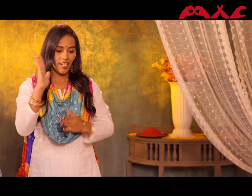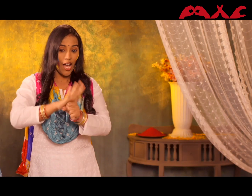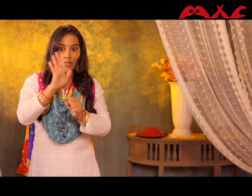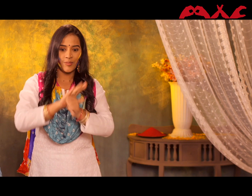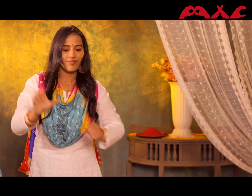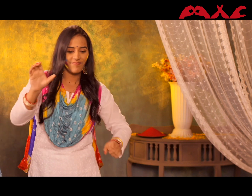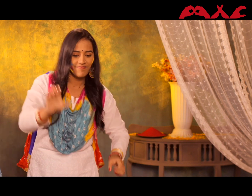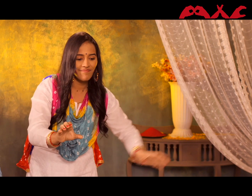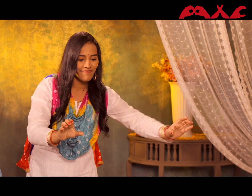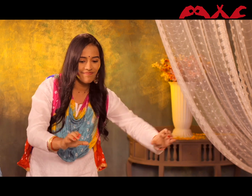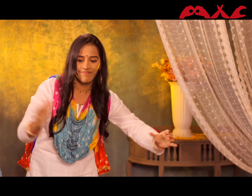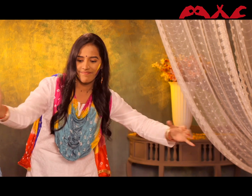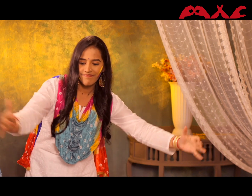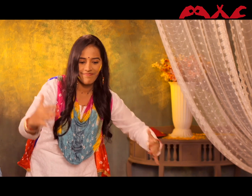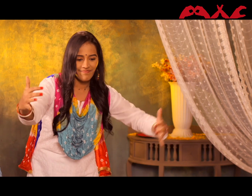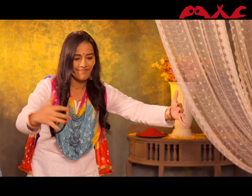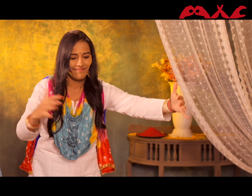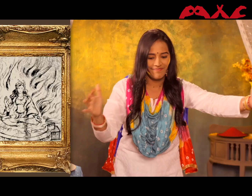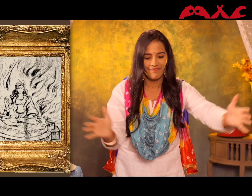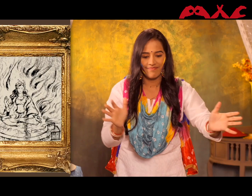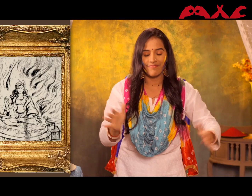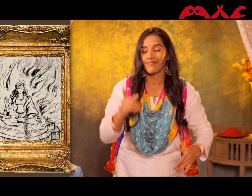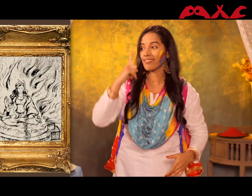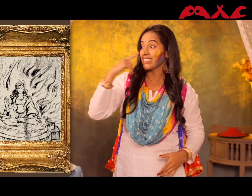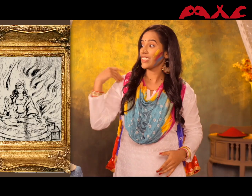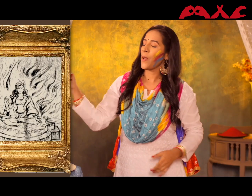So he came up with an idea and stacked up some pieces of wood.